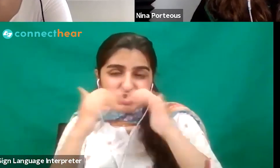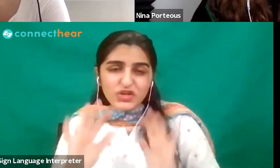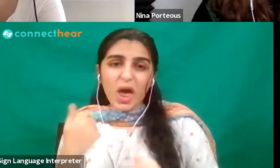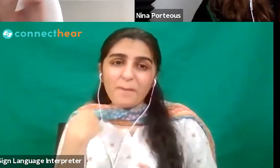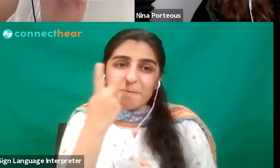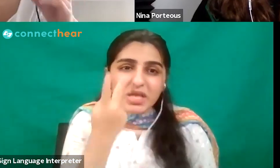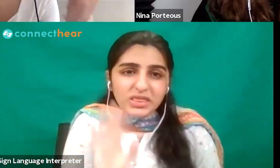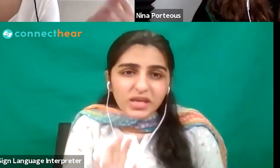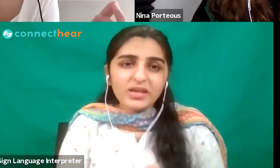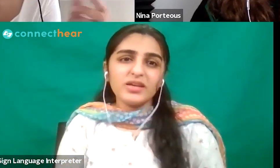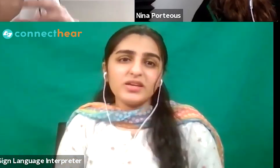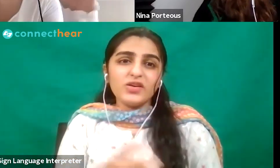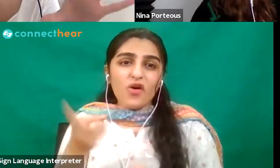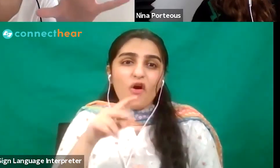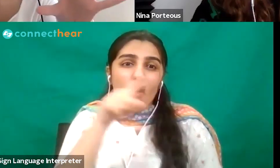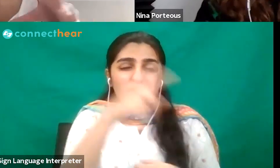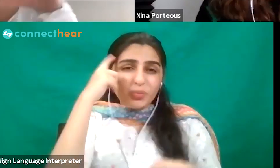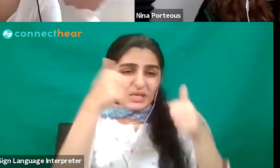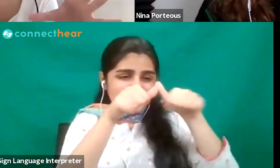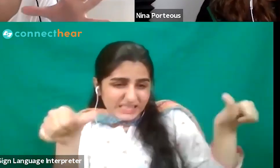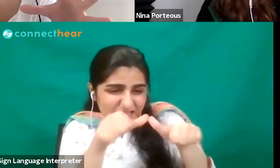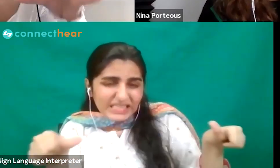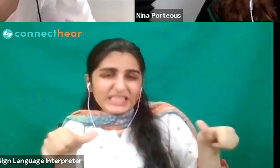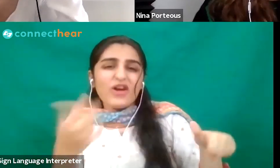Hi Nina, how are you.